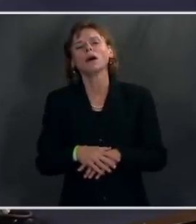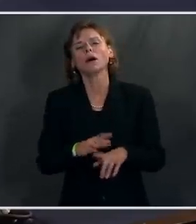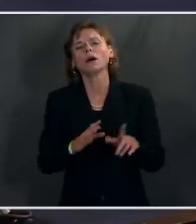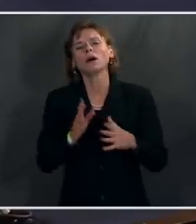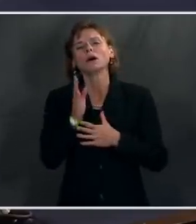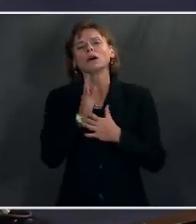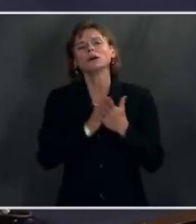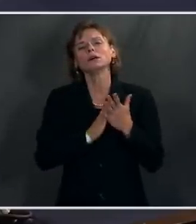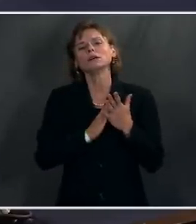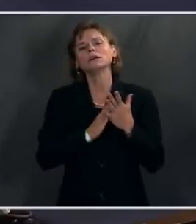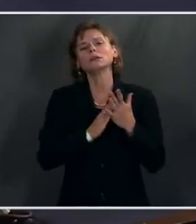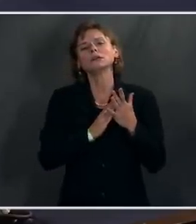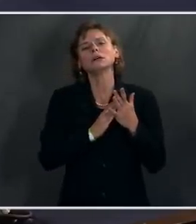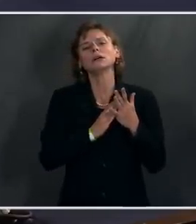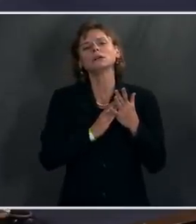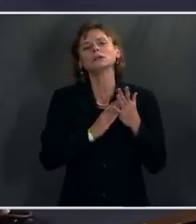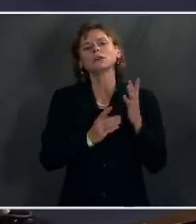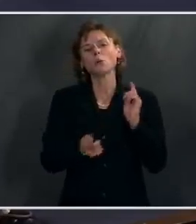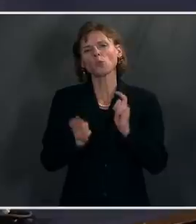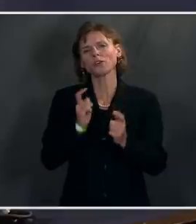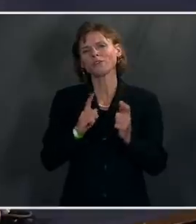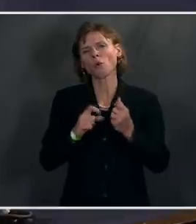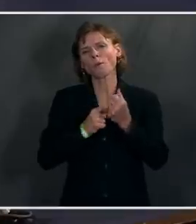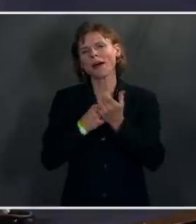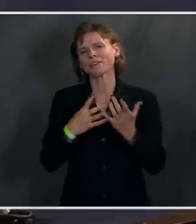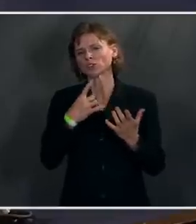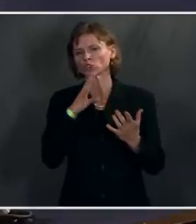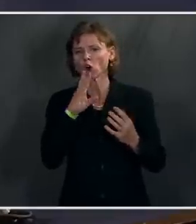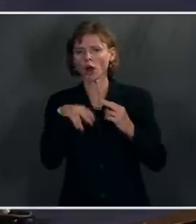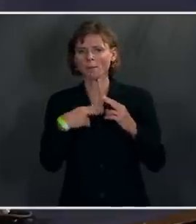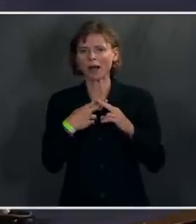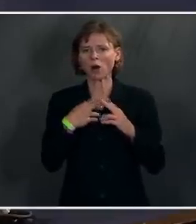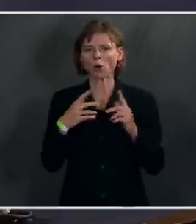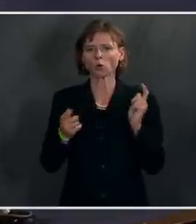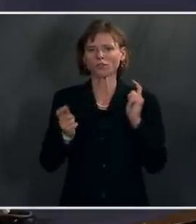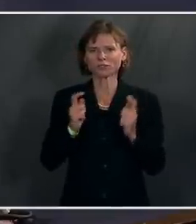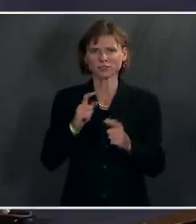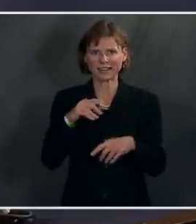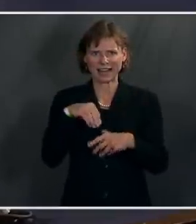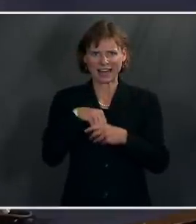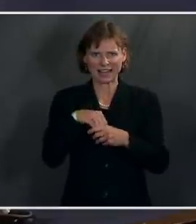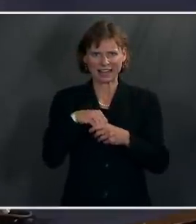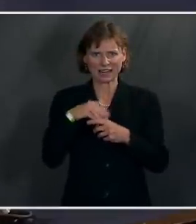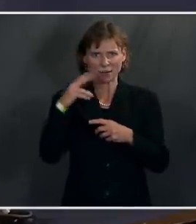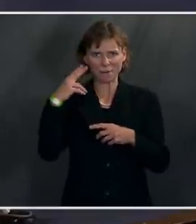for being reviews of certain programs like the Remain in Mexico program rather than cancelations.